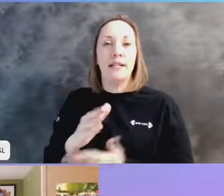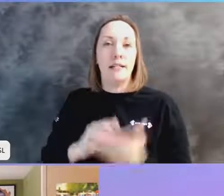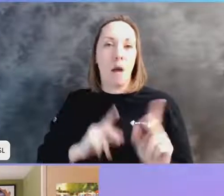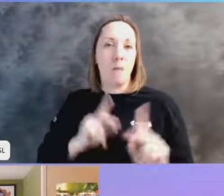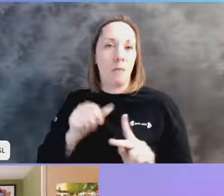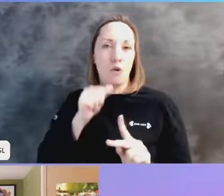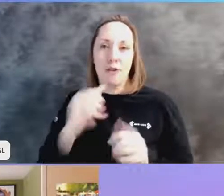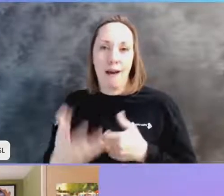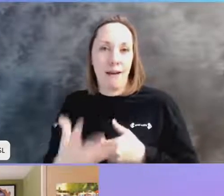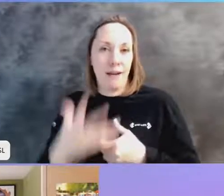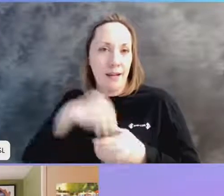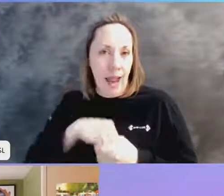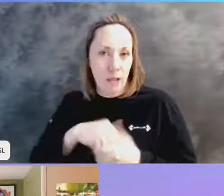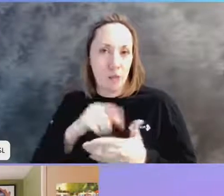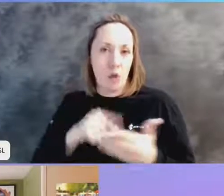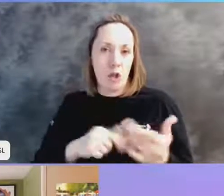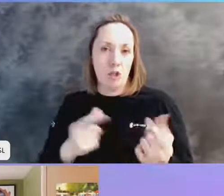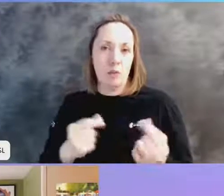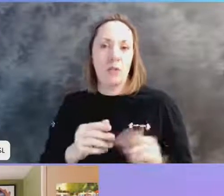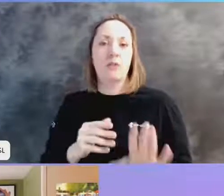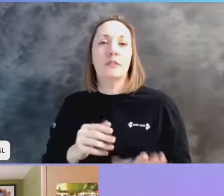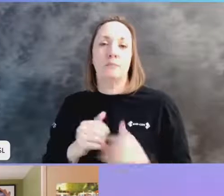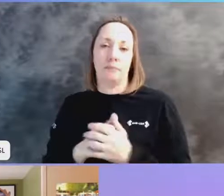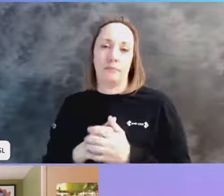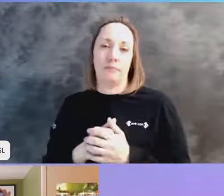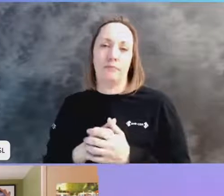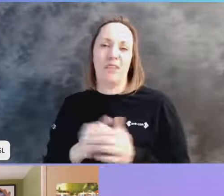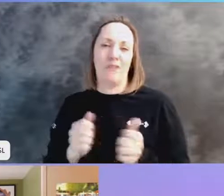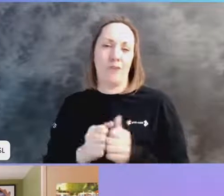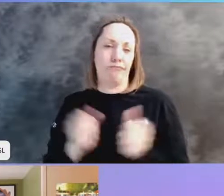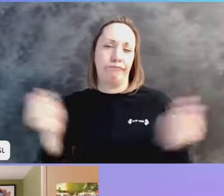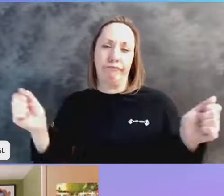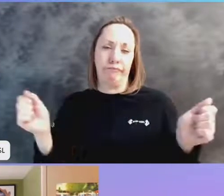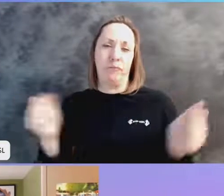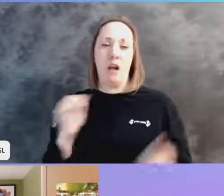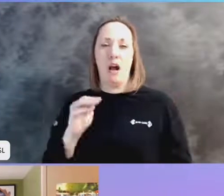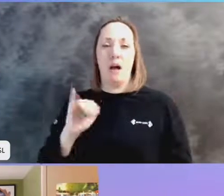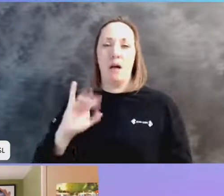to room. If you're able to do that, and you notice that some point that people don't seem to be engaged